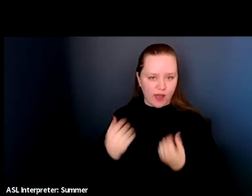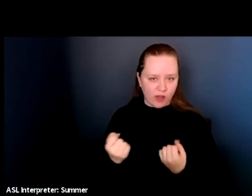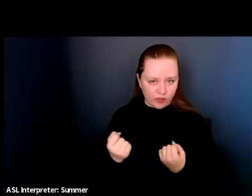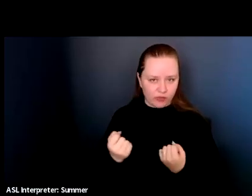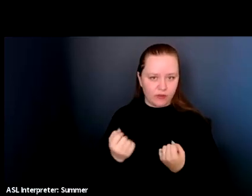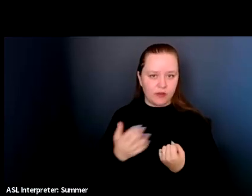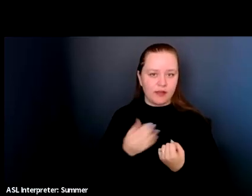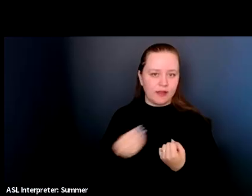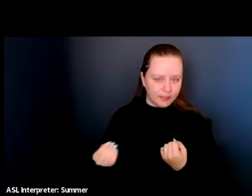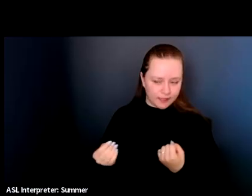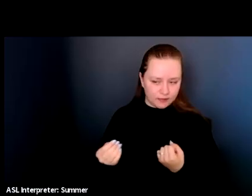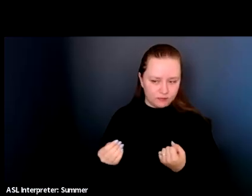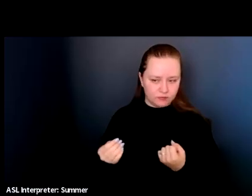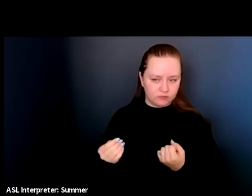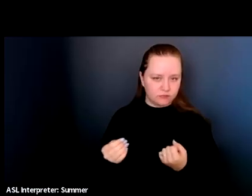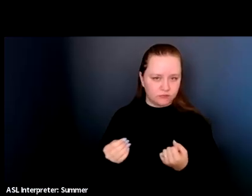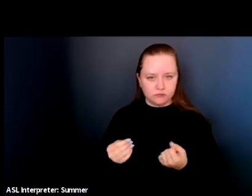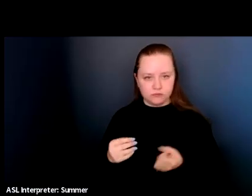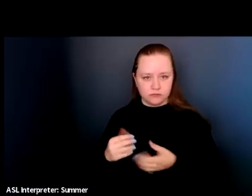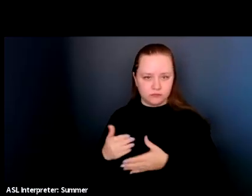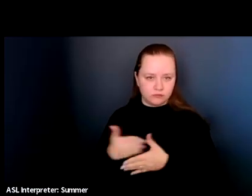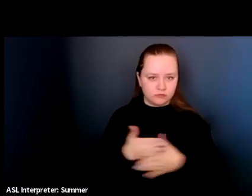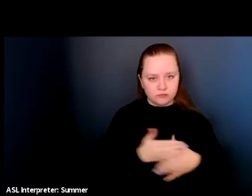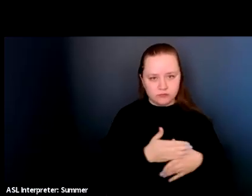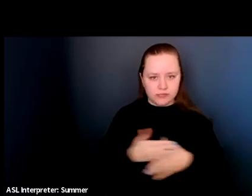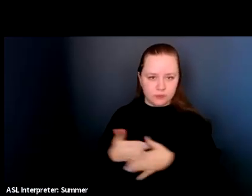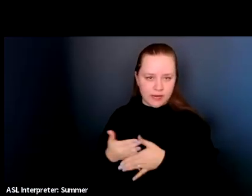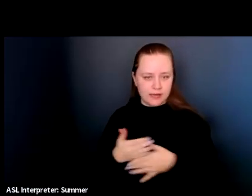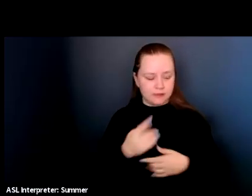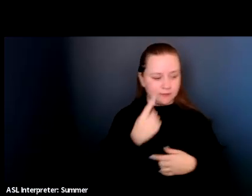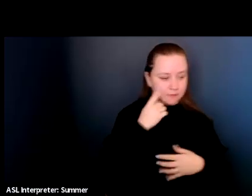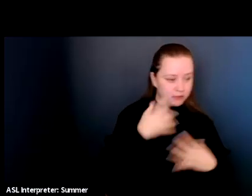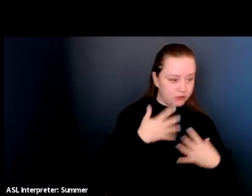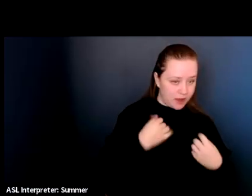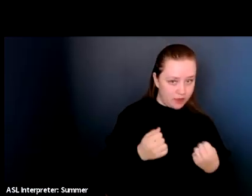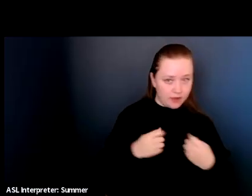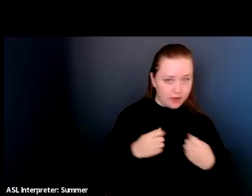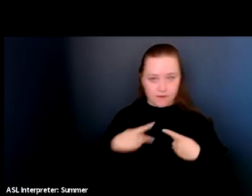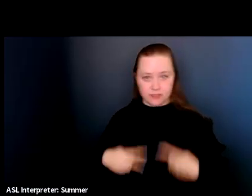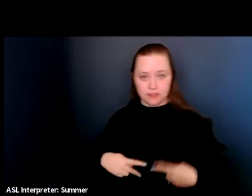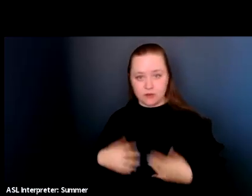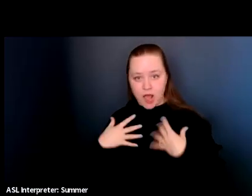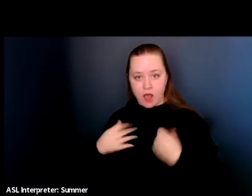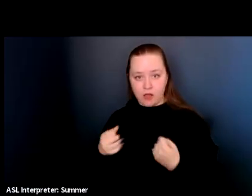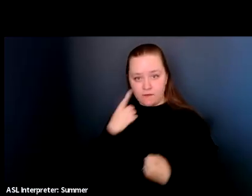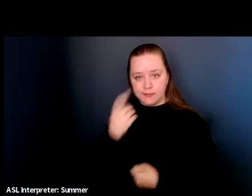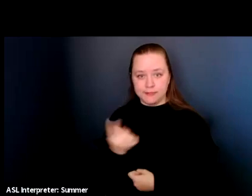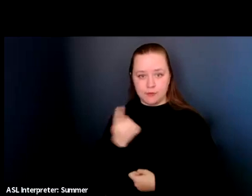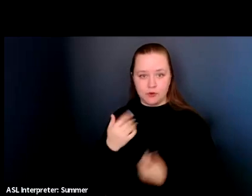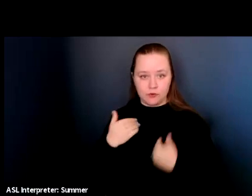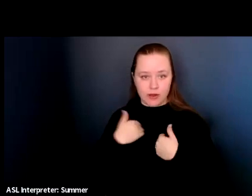between mental health and physical health for someone who has a physical disability.